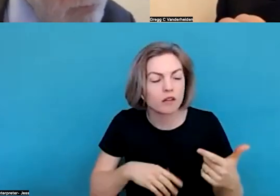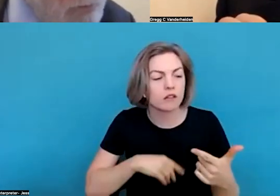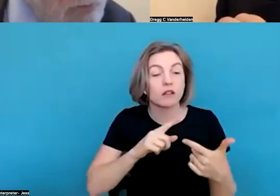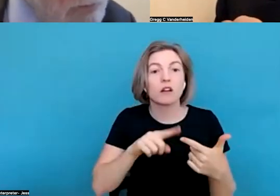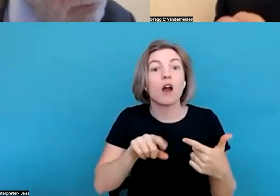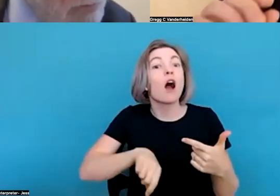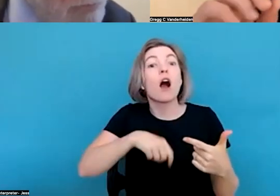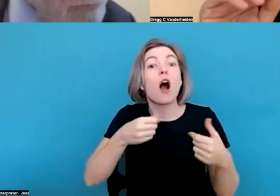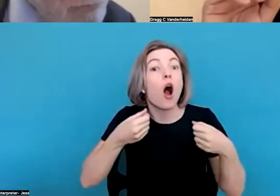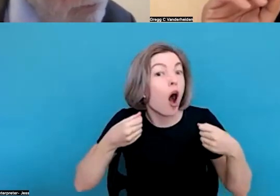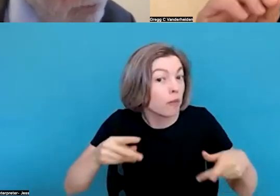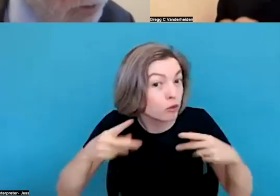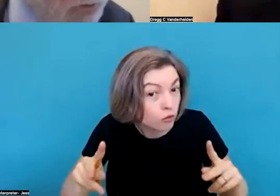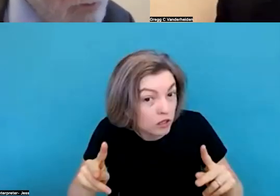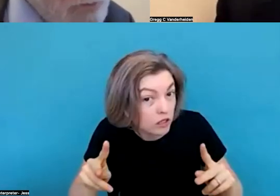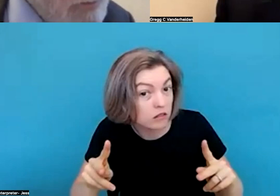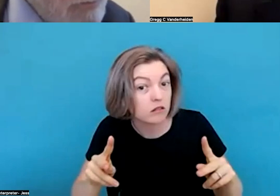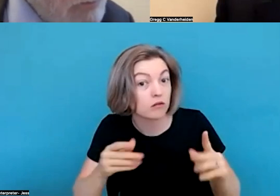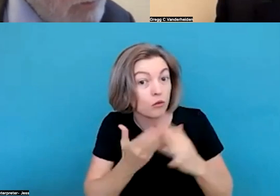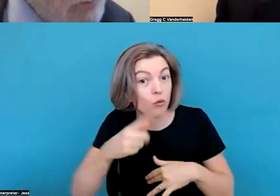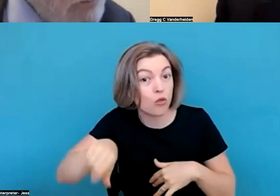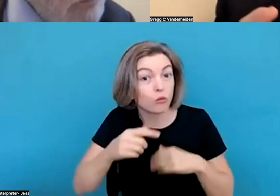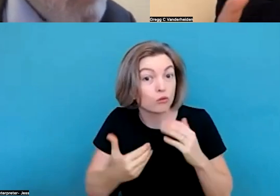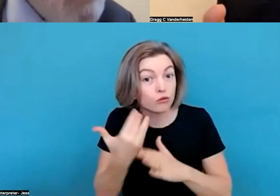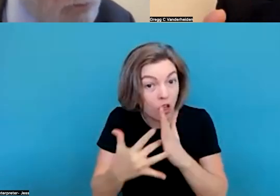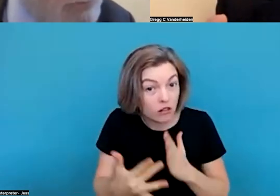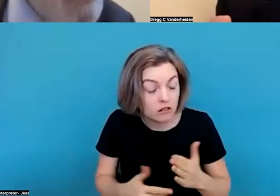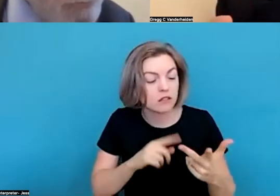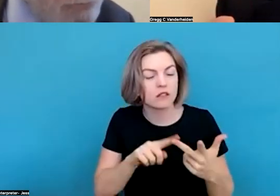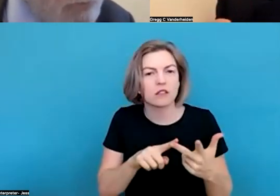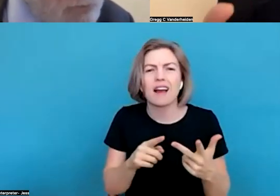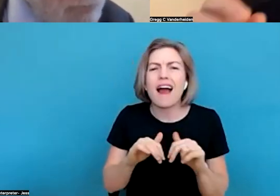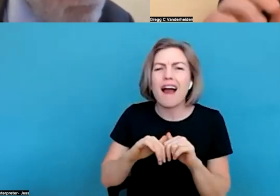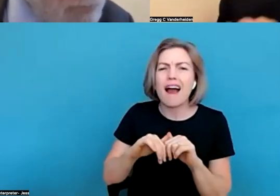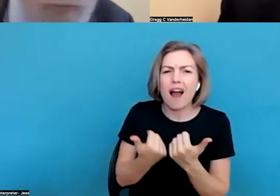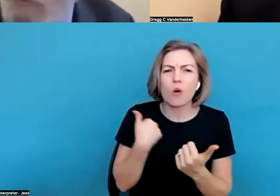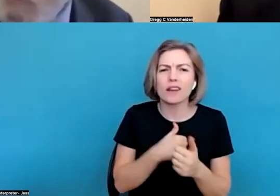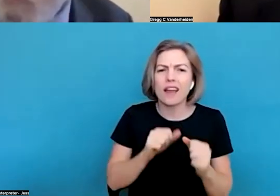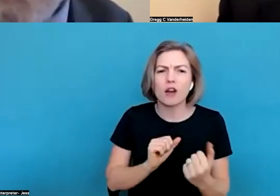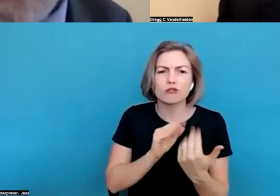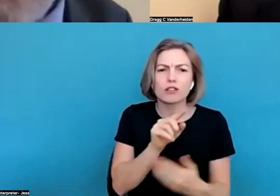And then what do we need to do to address the barriers or capitalize on the opportunities?